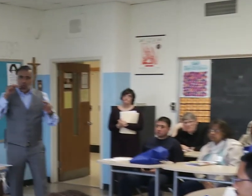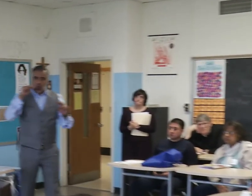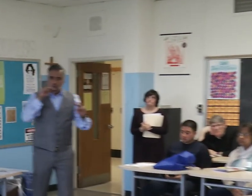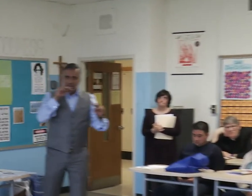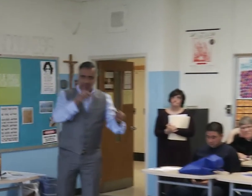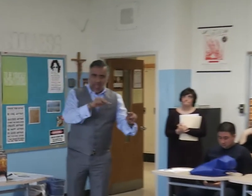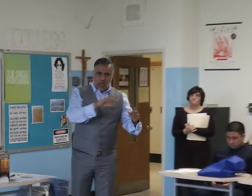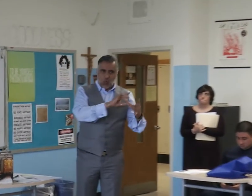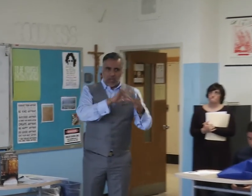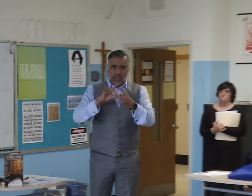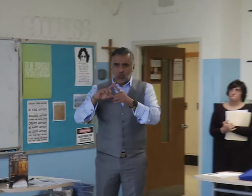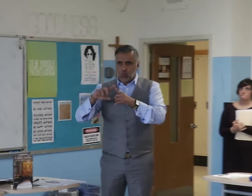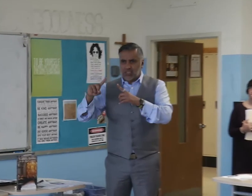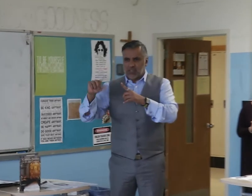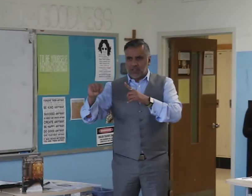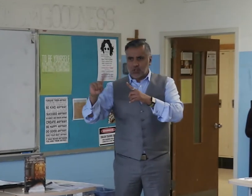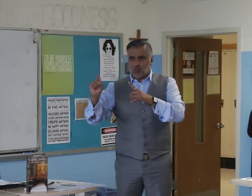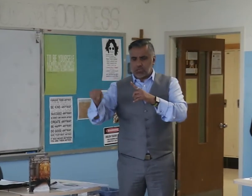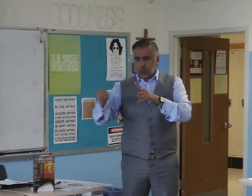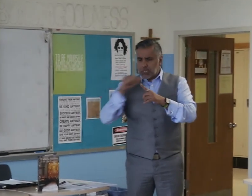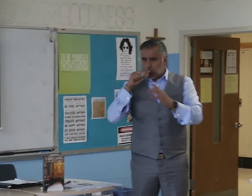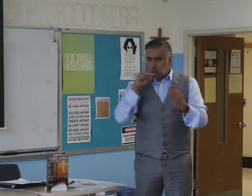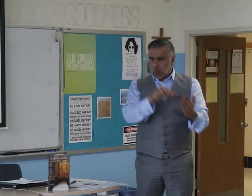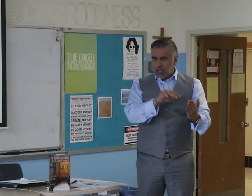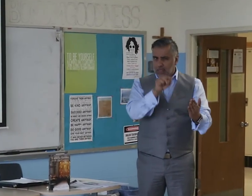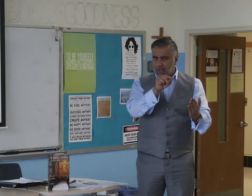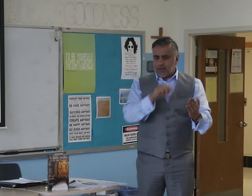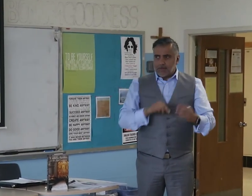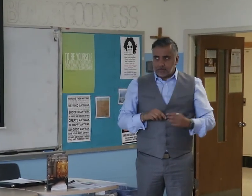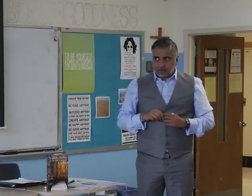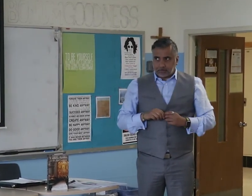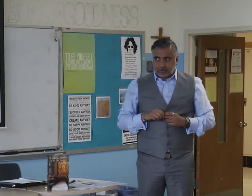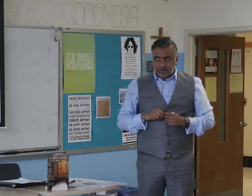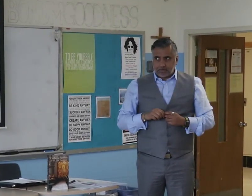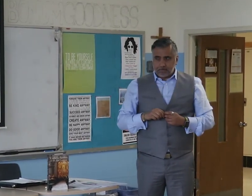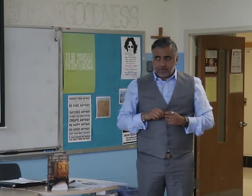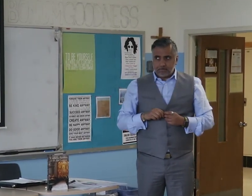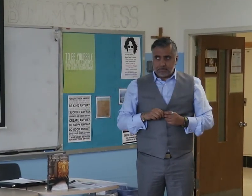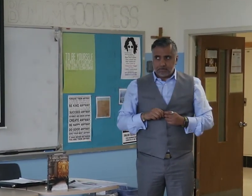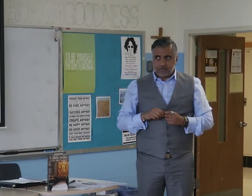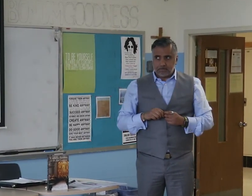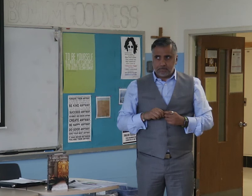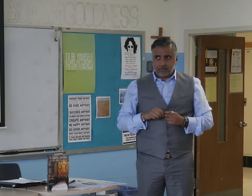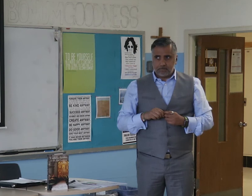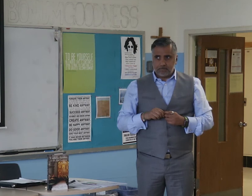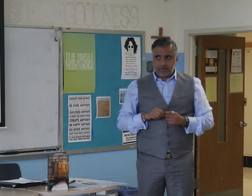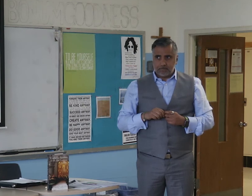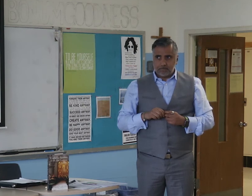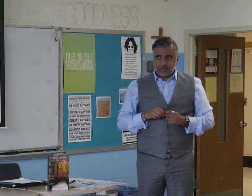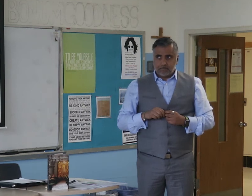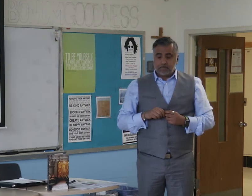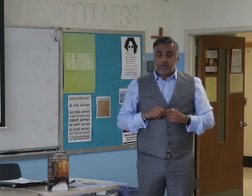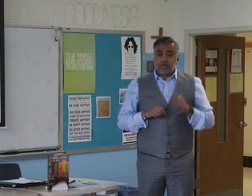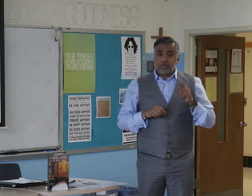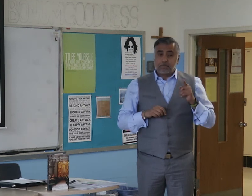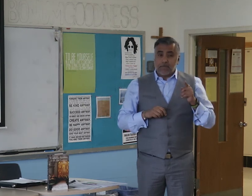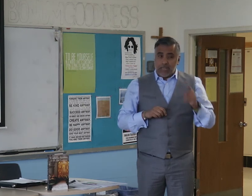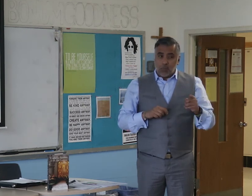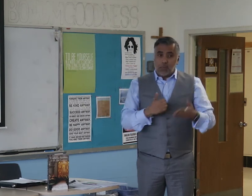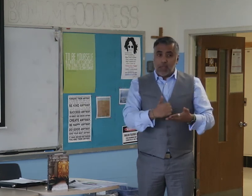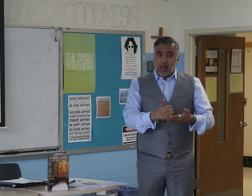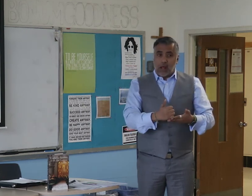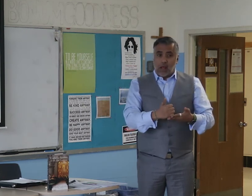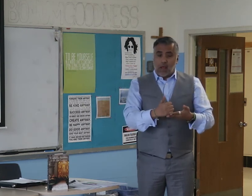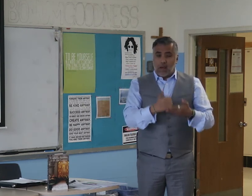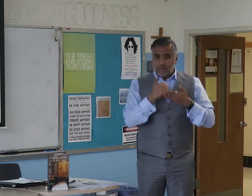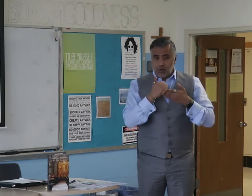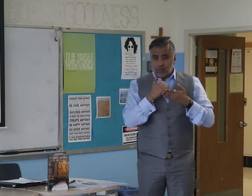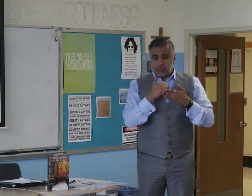disabilities question. It would be helpful, in one level, in parts of the